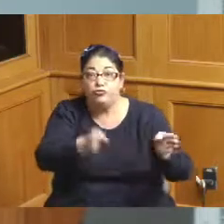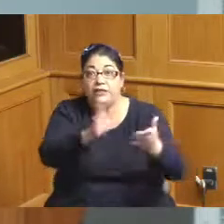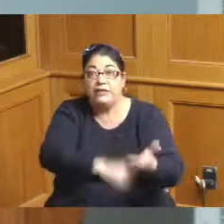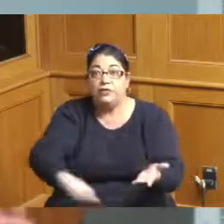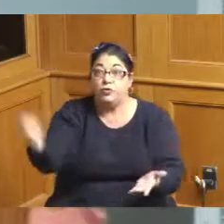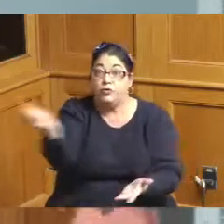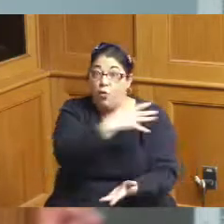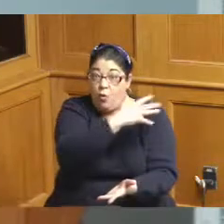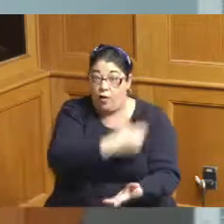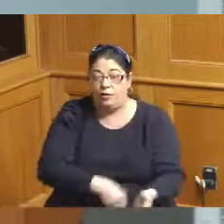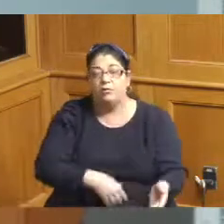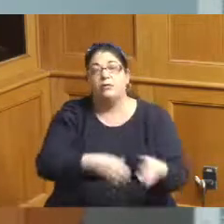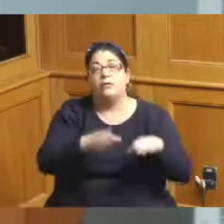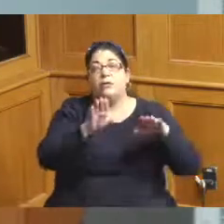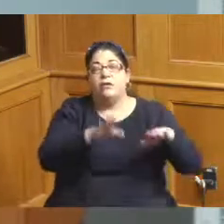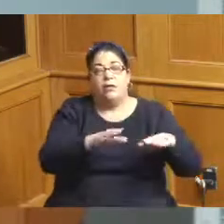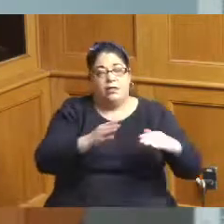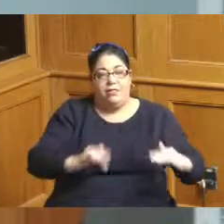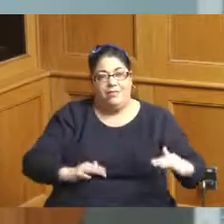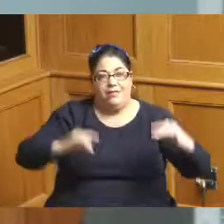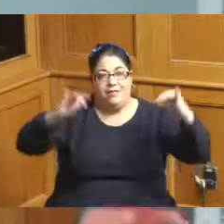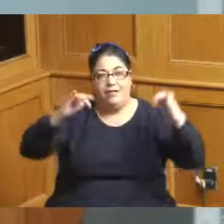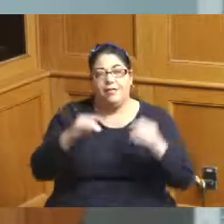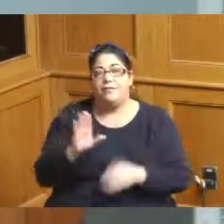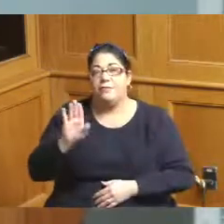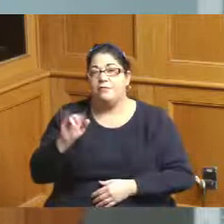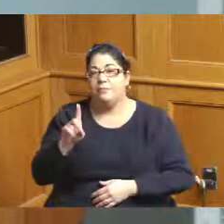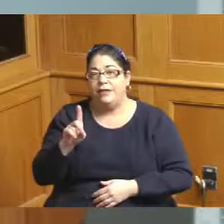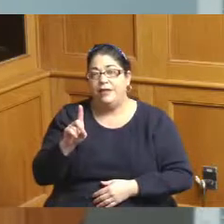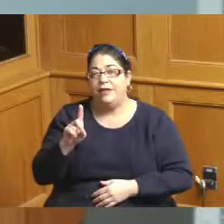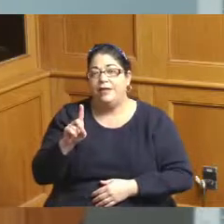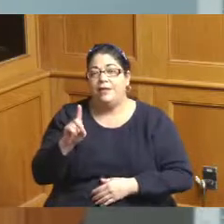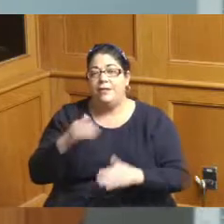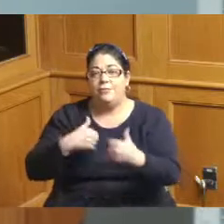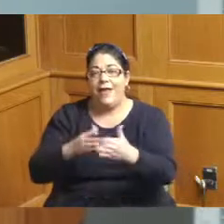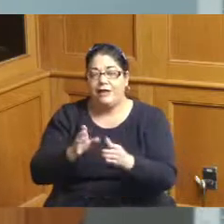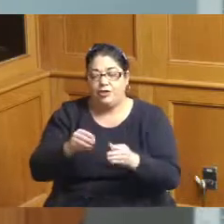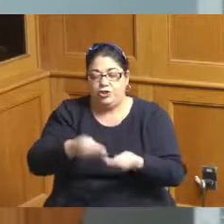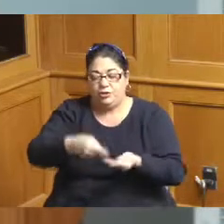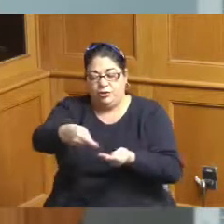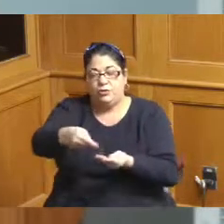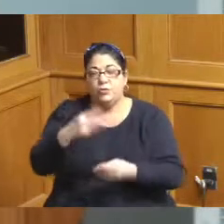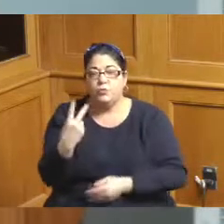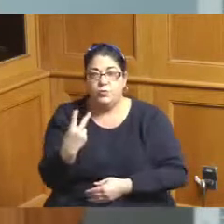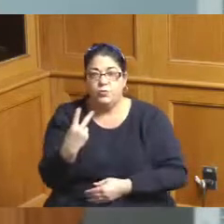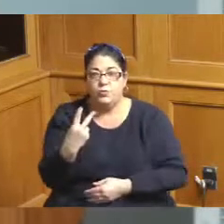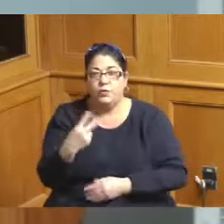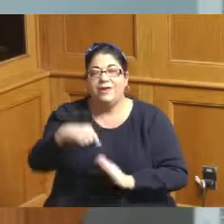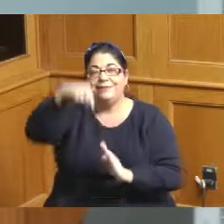and we mobilized bid package two which is our deep foundation work so they've been working about a